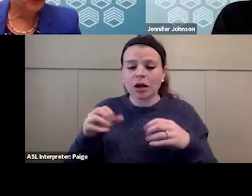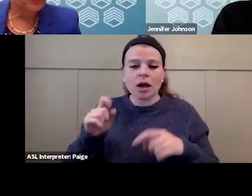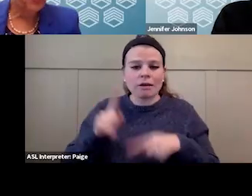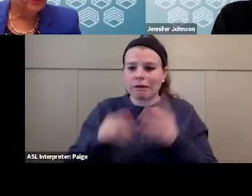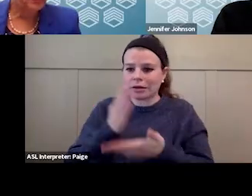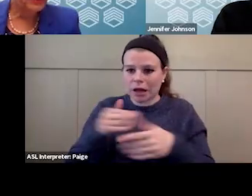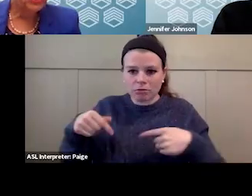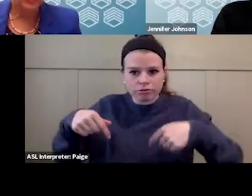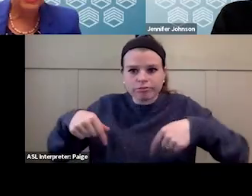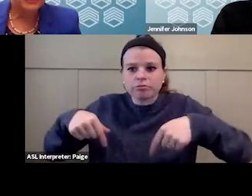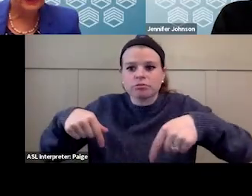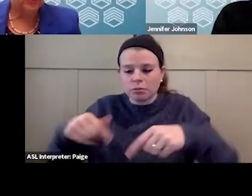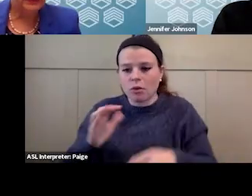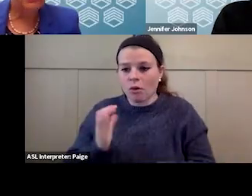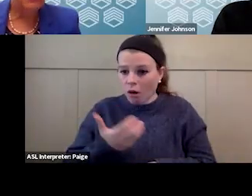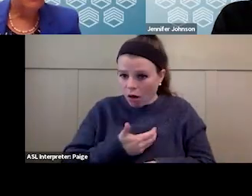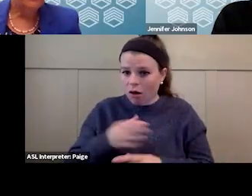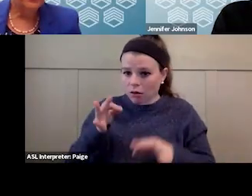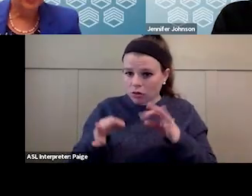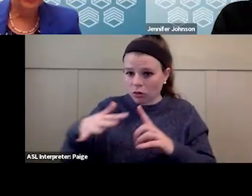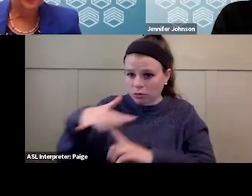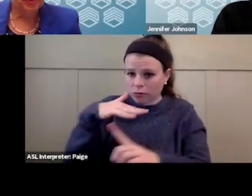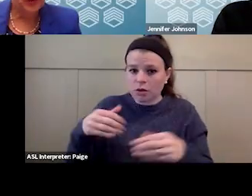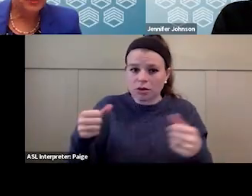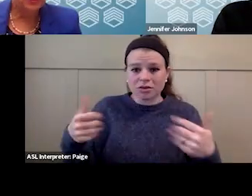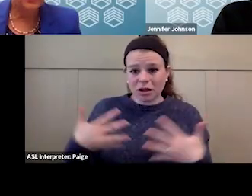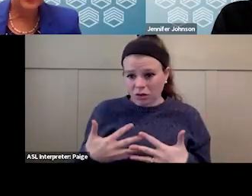Our courtroom environments are scary, they're confusing.